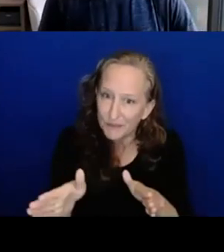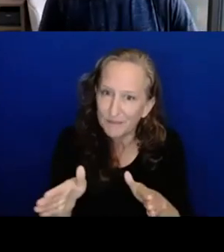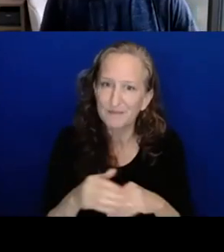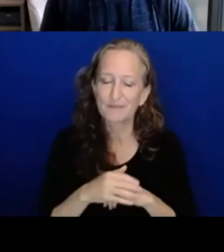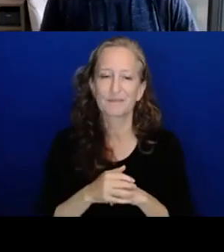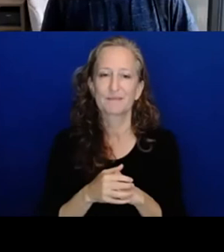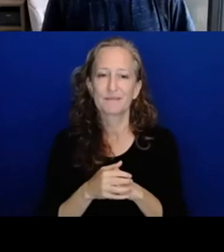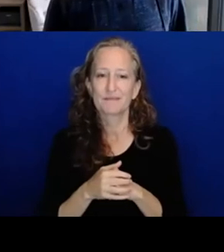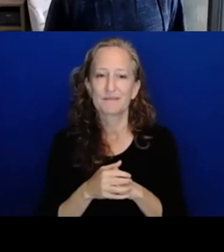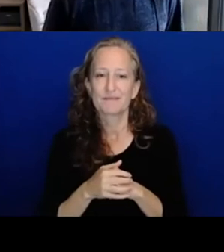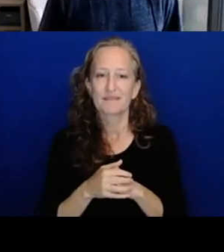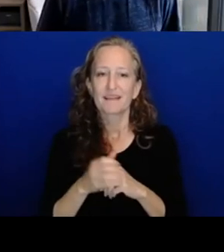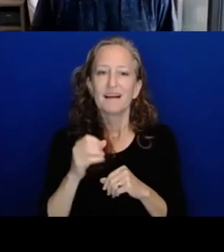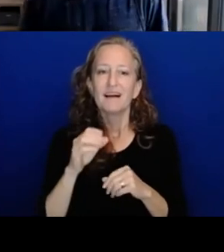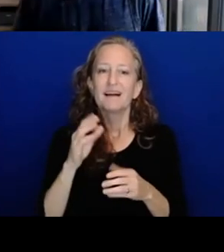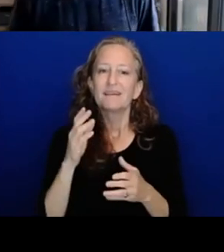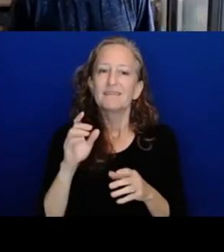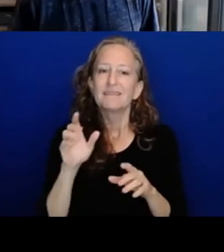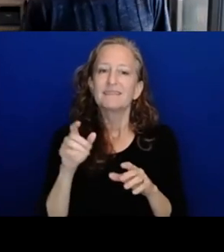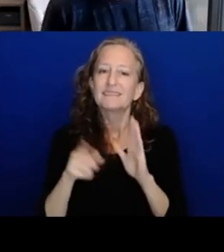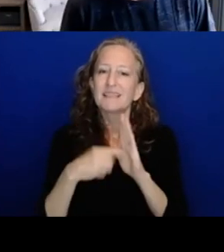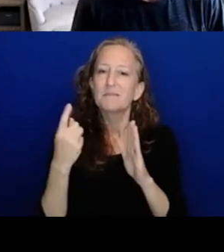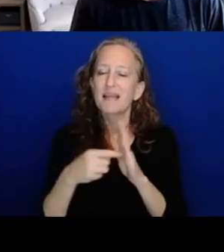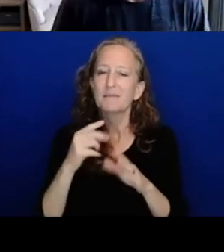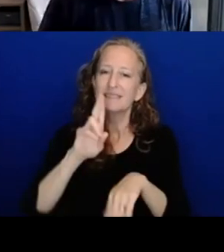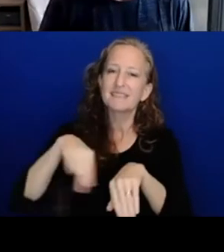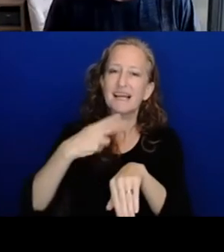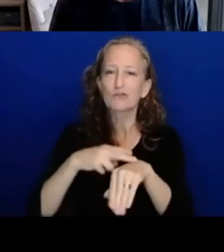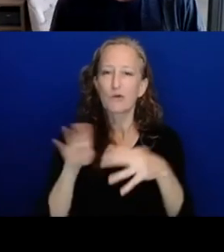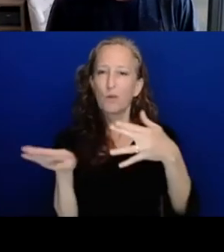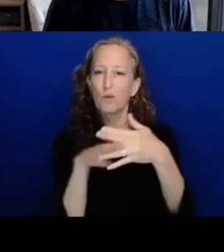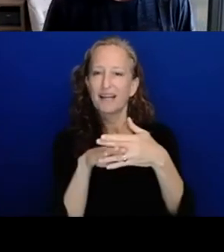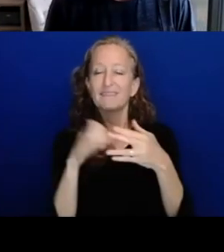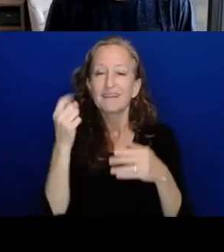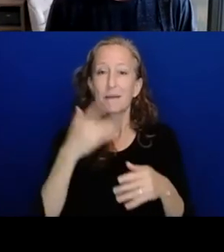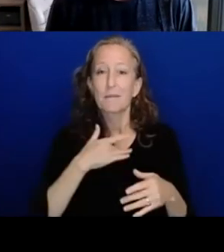without some of the natural break points. A commute is often a natural shift point between